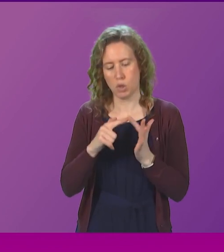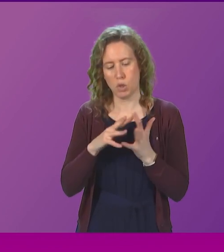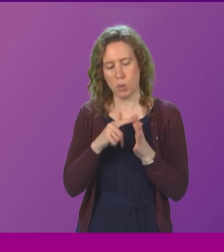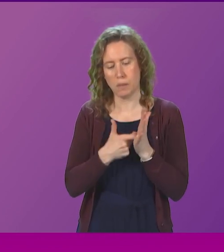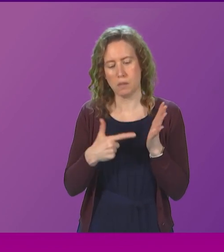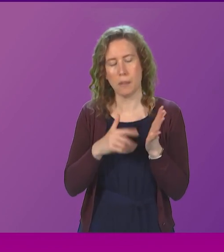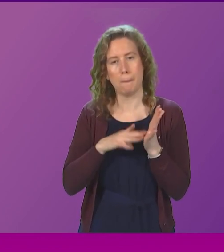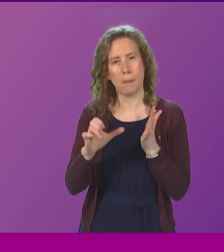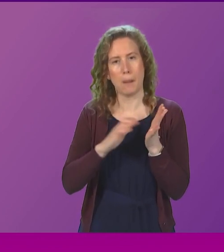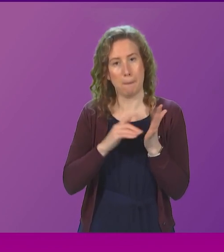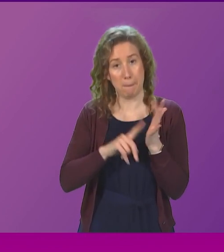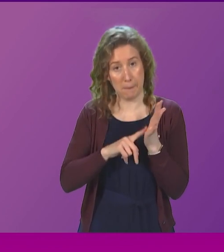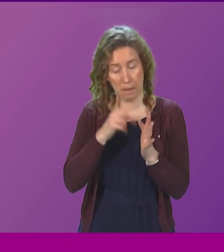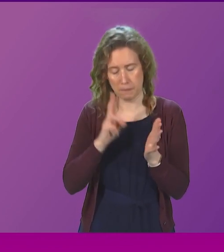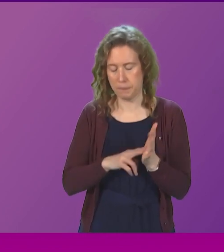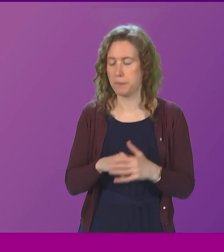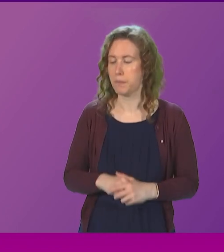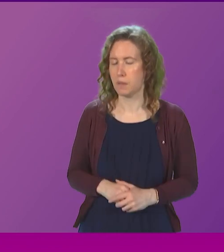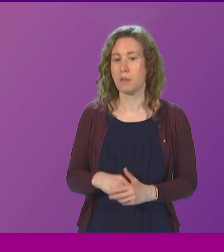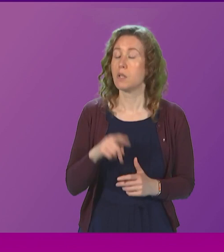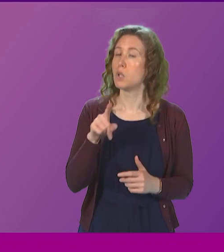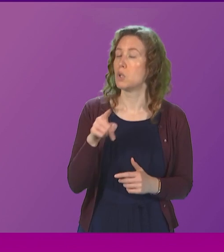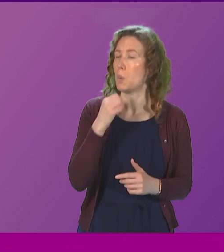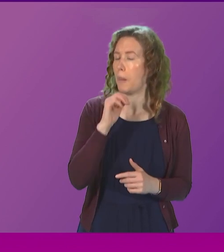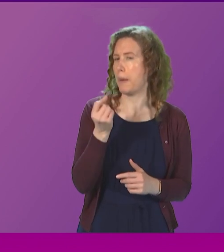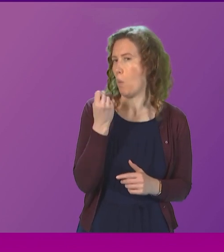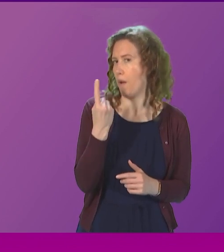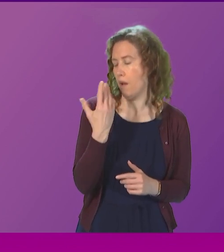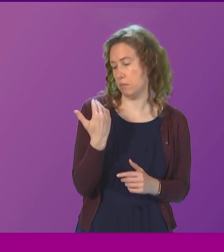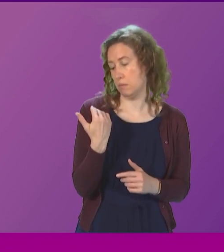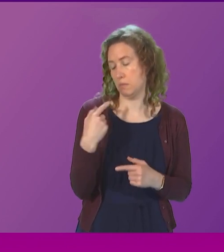The First Minister will be aware of the latest update from the Competition and Markets Authority